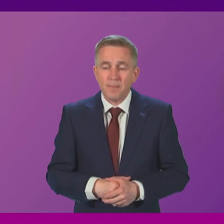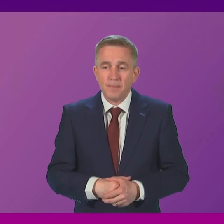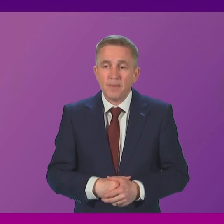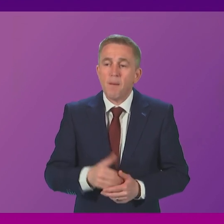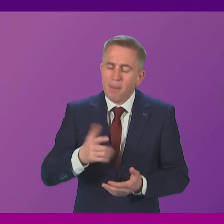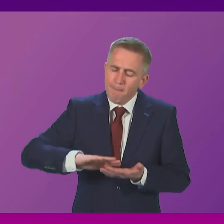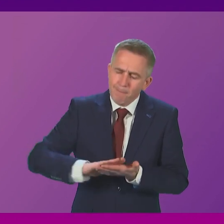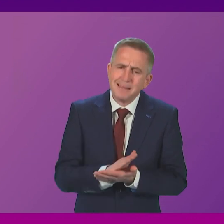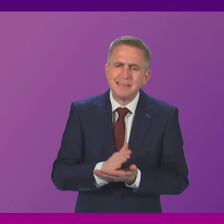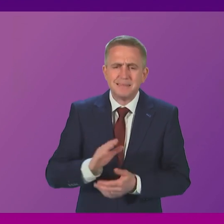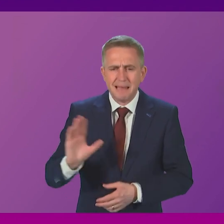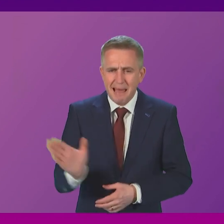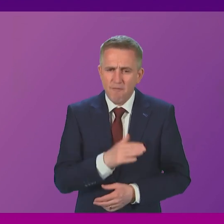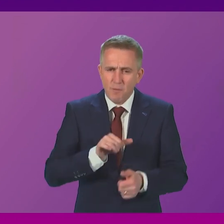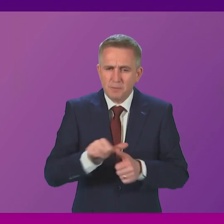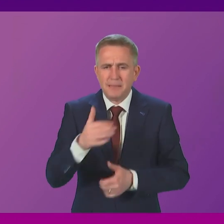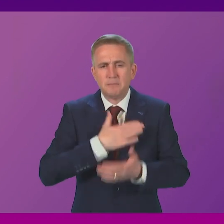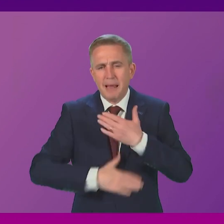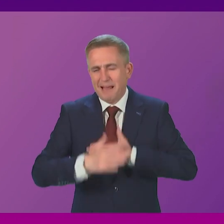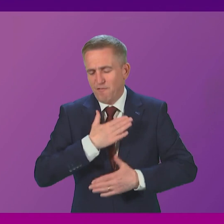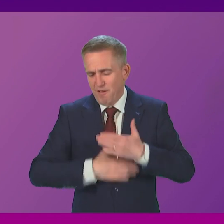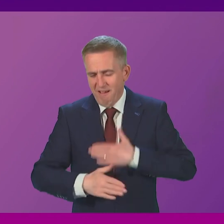everyone seems to be on their best behaviour.